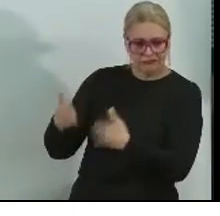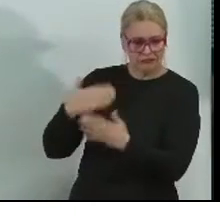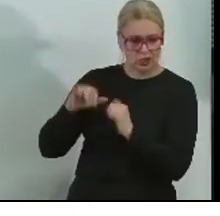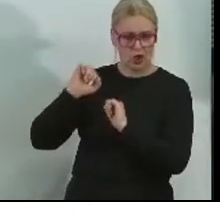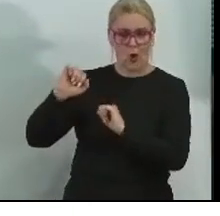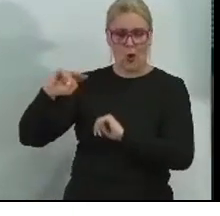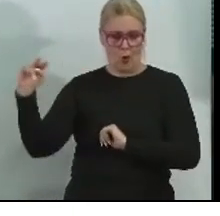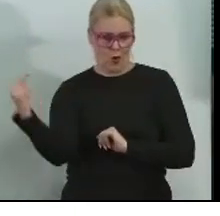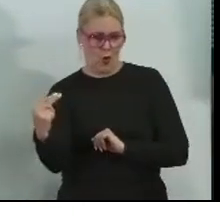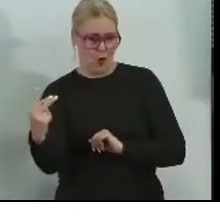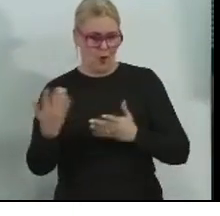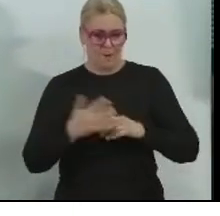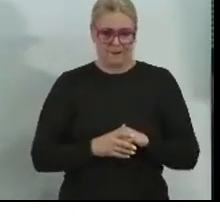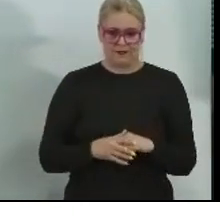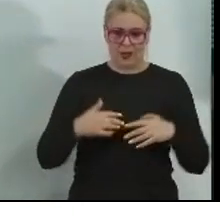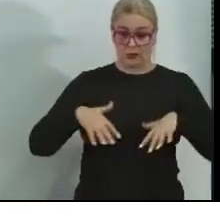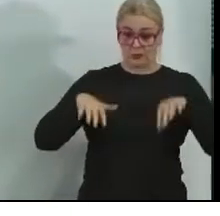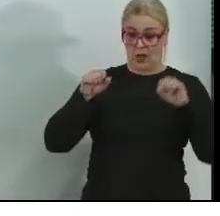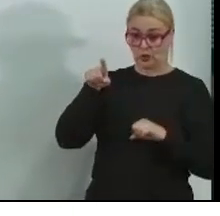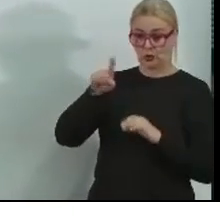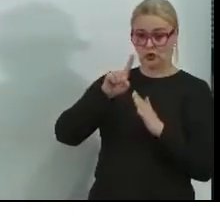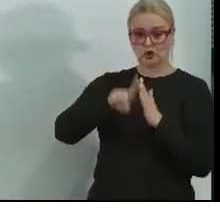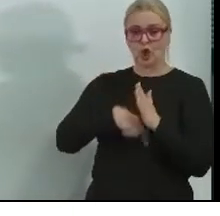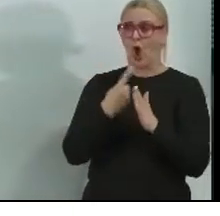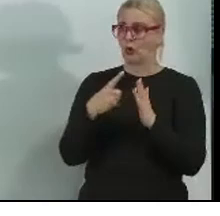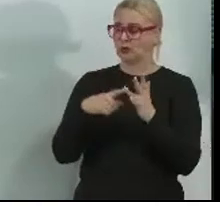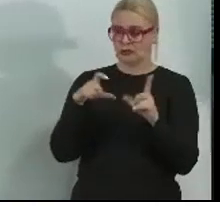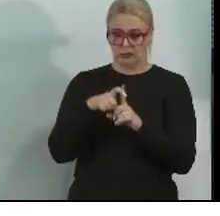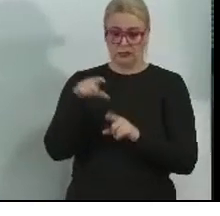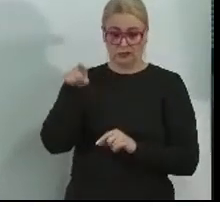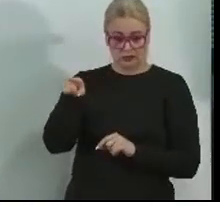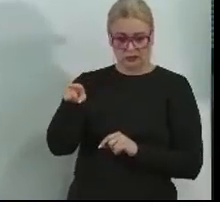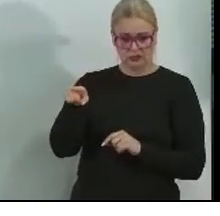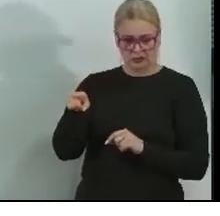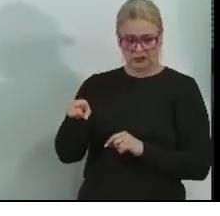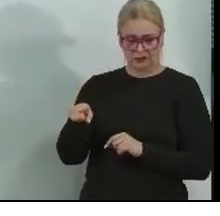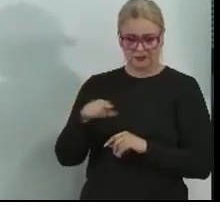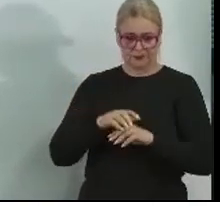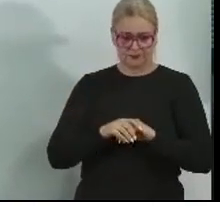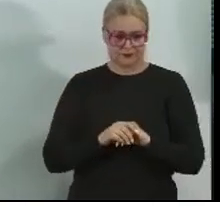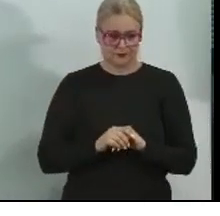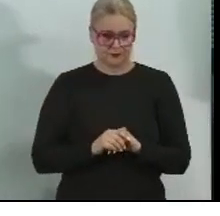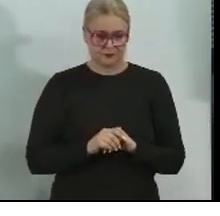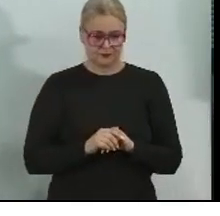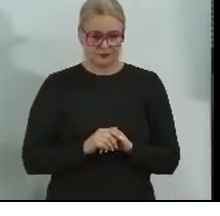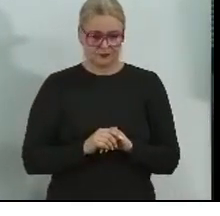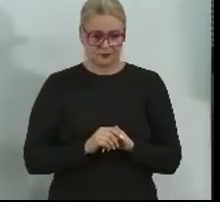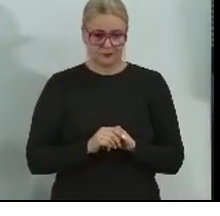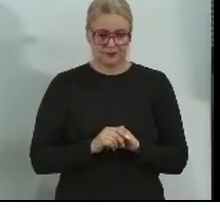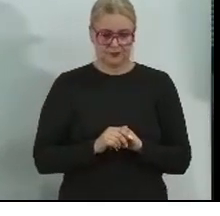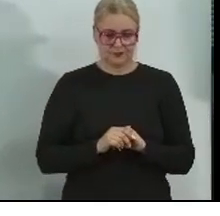other things, But tell us a bit about who you are and, and what you're doing in terms of sport. And then also something maybe about this, what we're talking about.